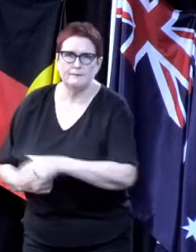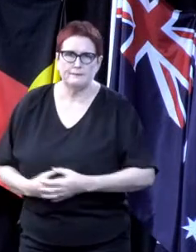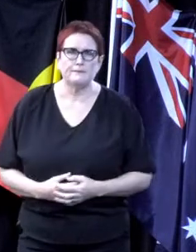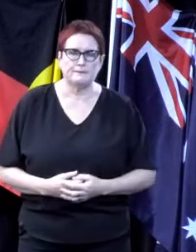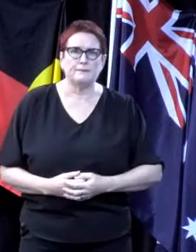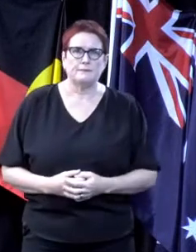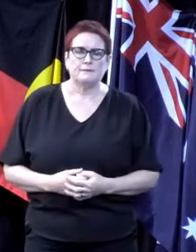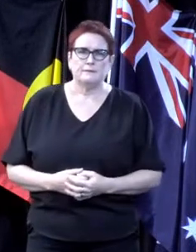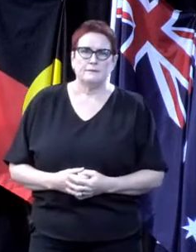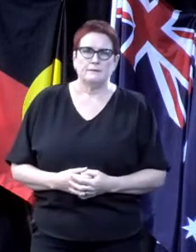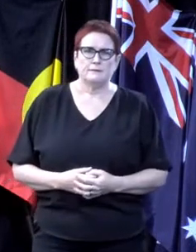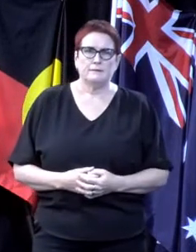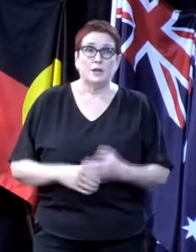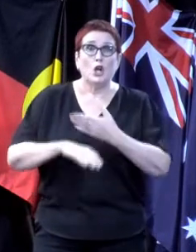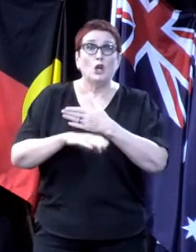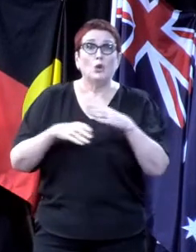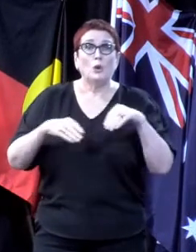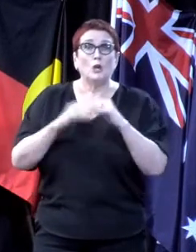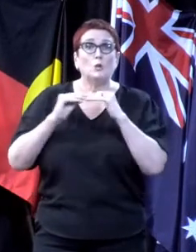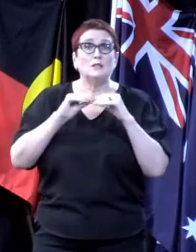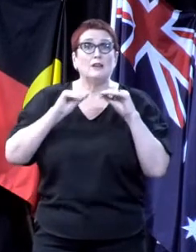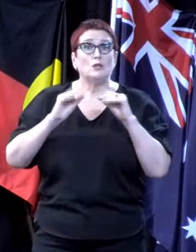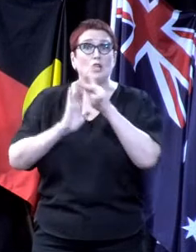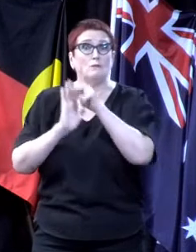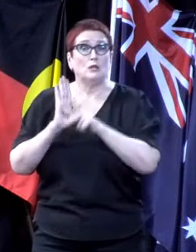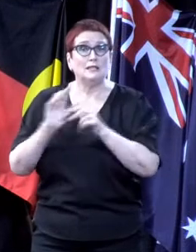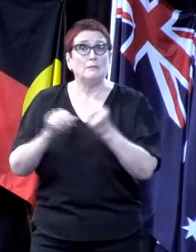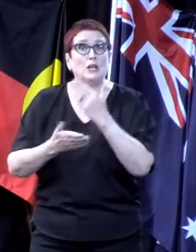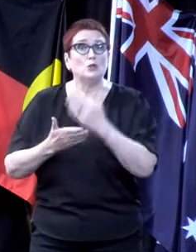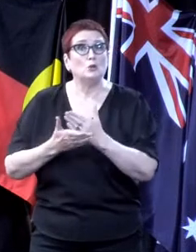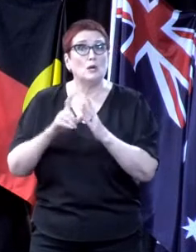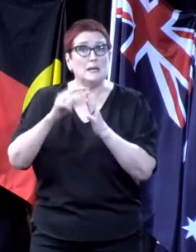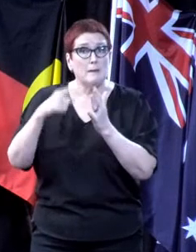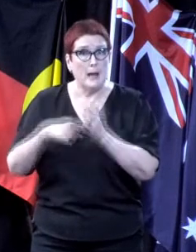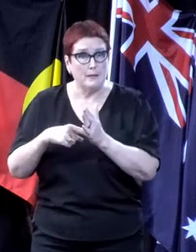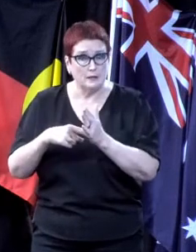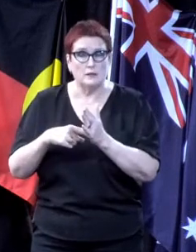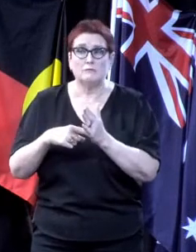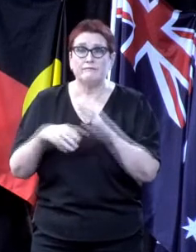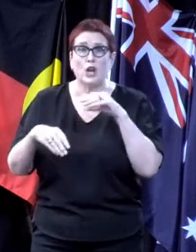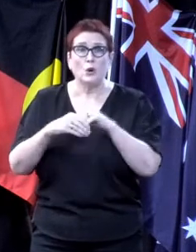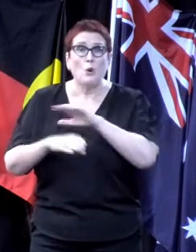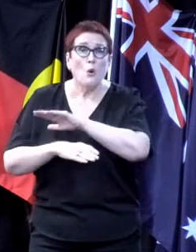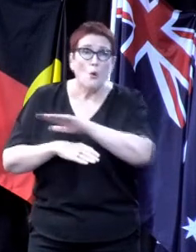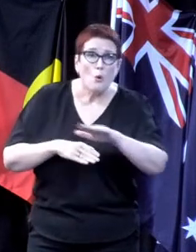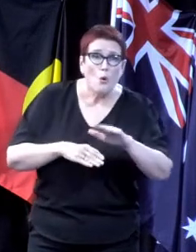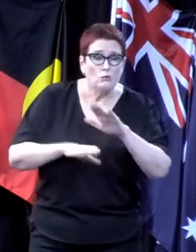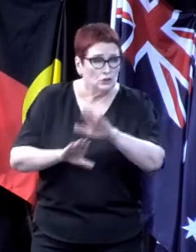Moreover, this policy commits the department to ensuring children and young people from all social, cultural, community,